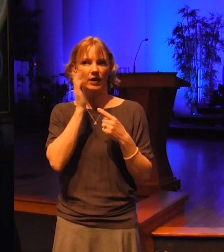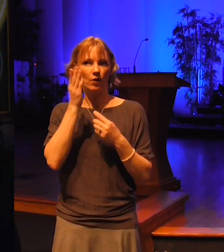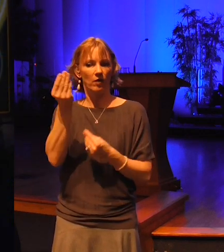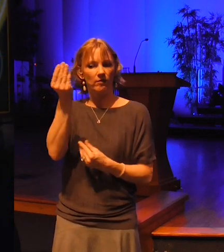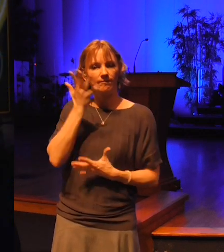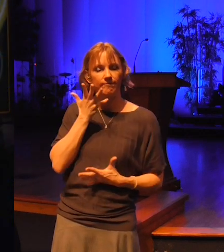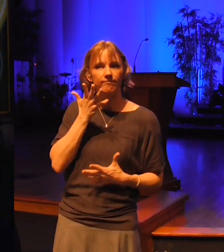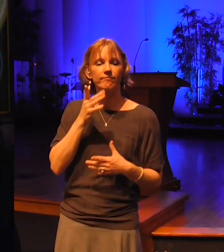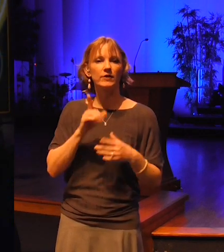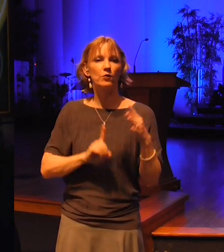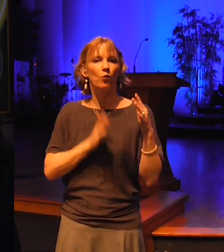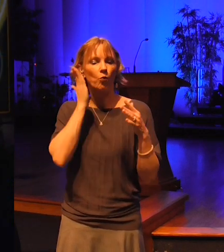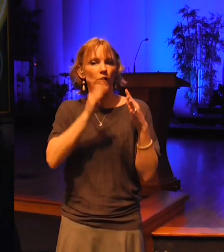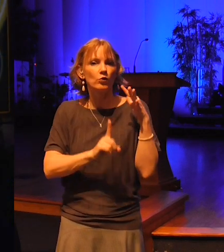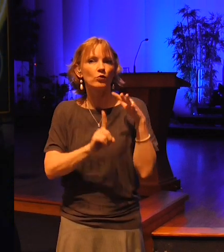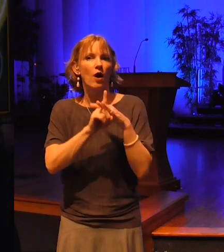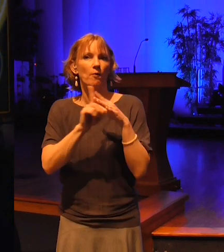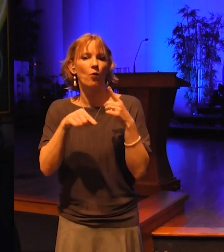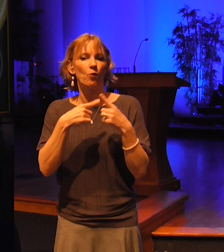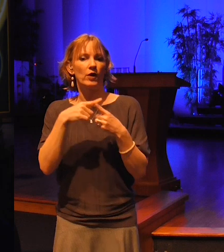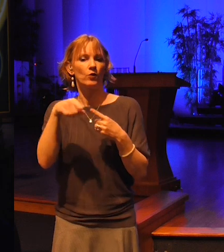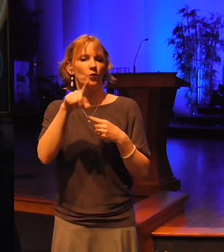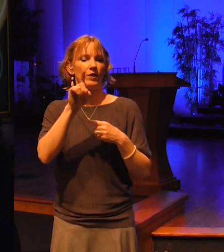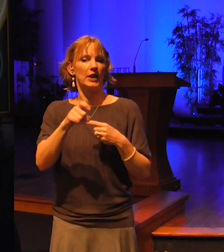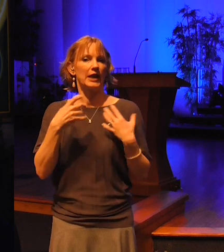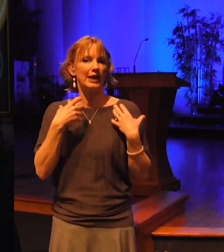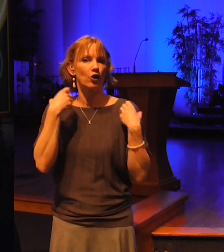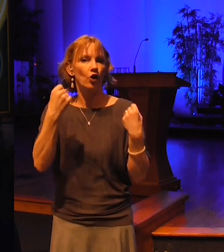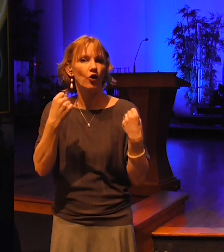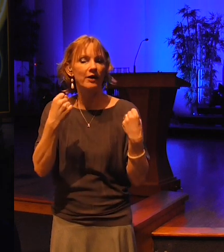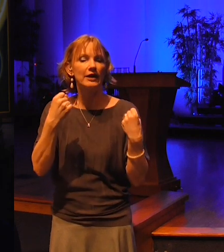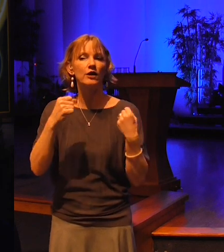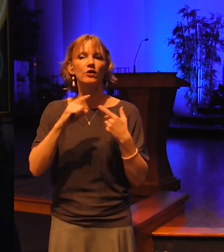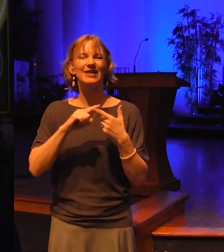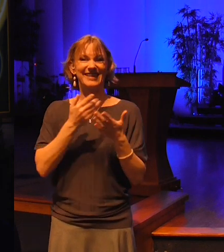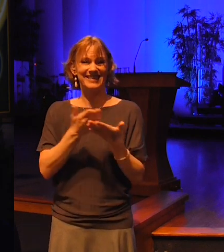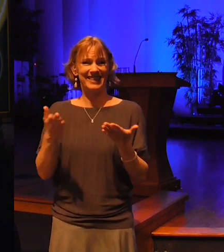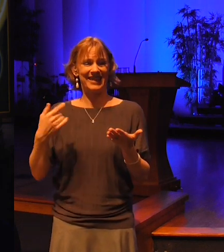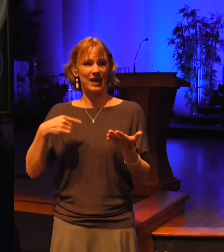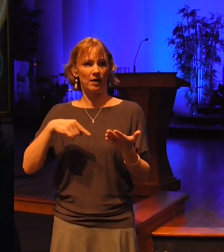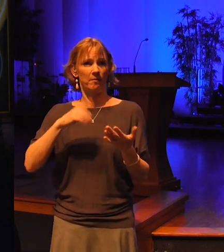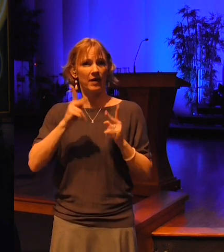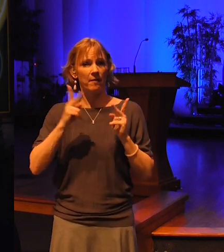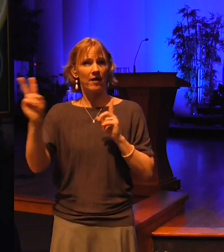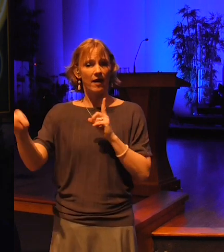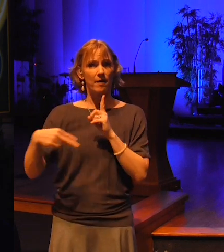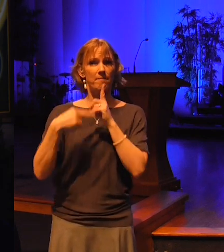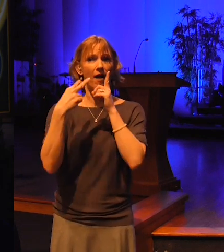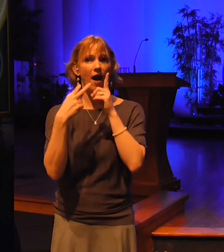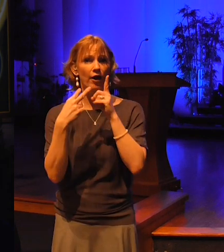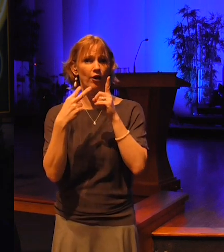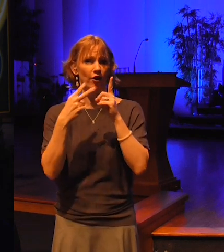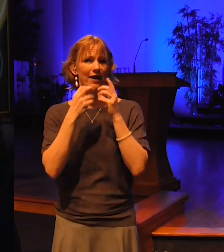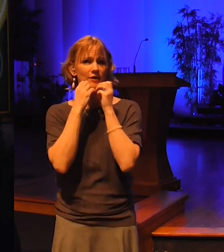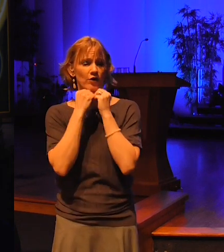where courage is called for it is the thing that people admire and cherish about you the most do